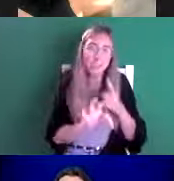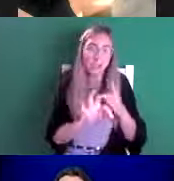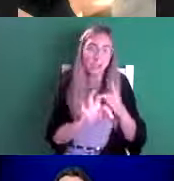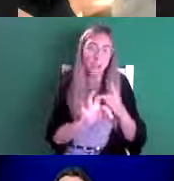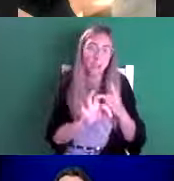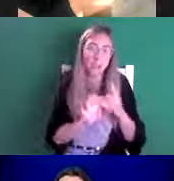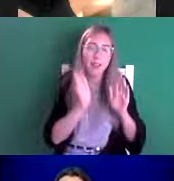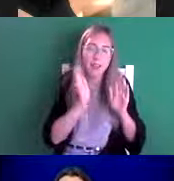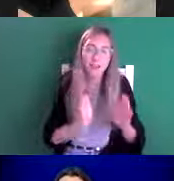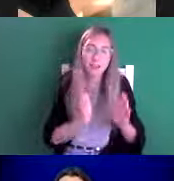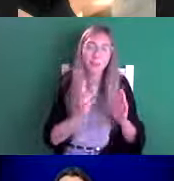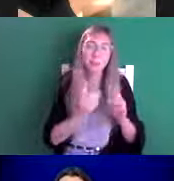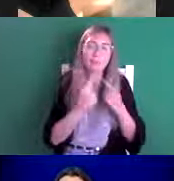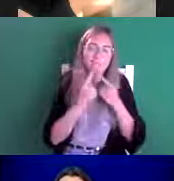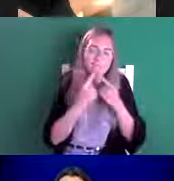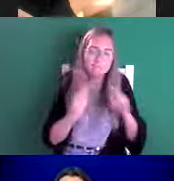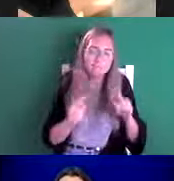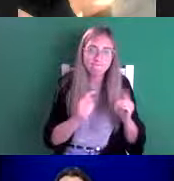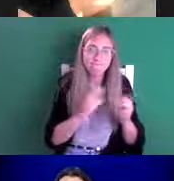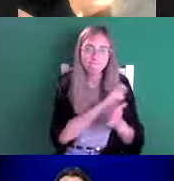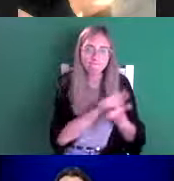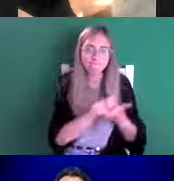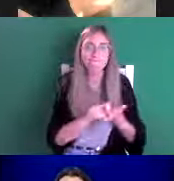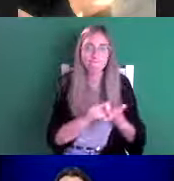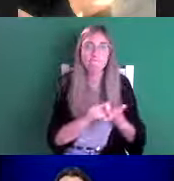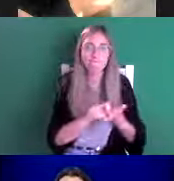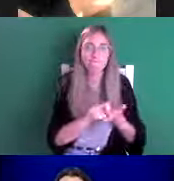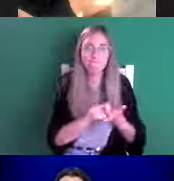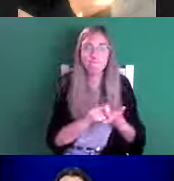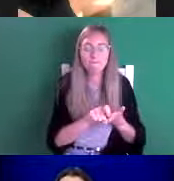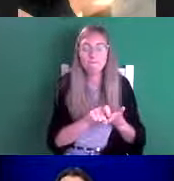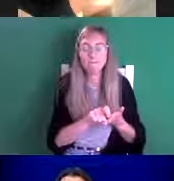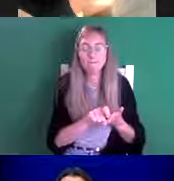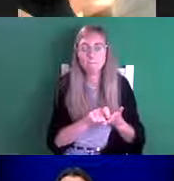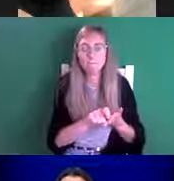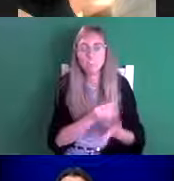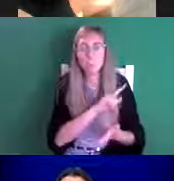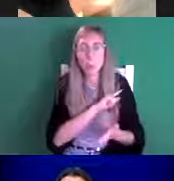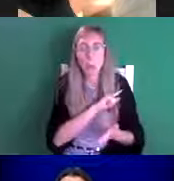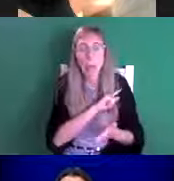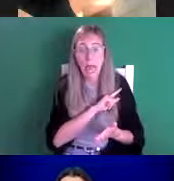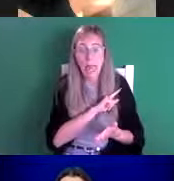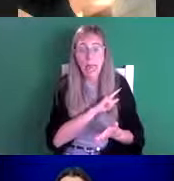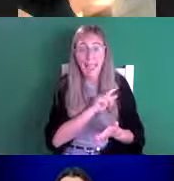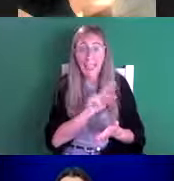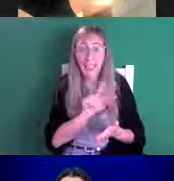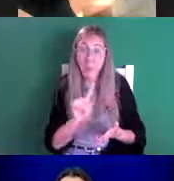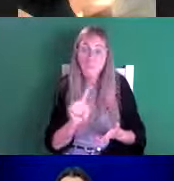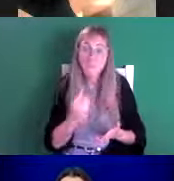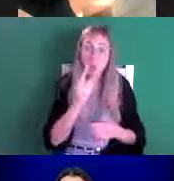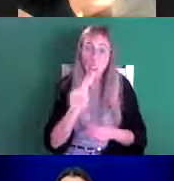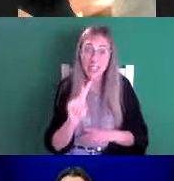say it is specific because otherwise you might have a first second and third choice of galleries